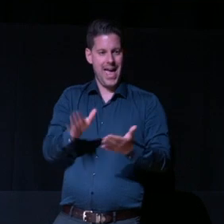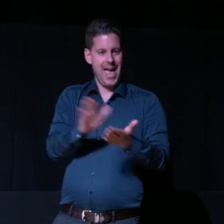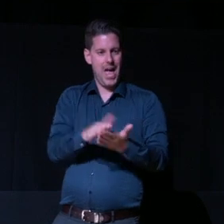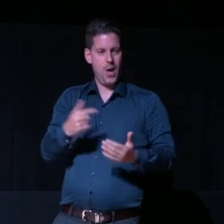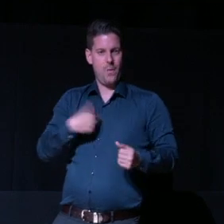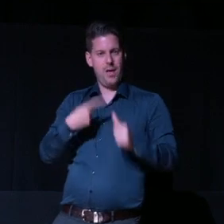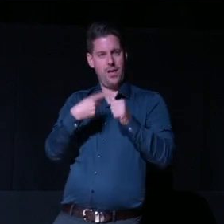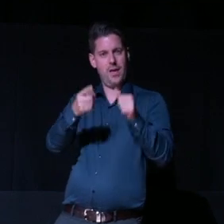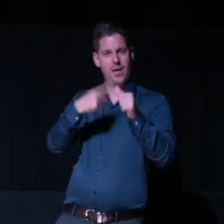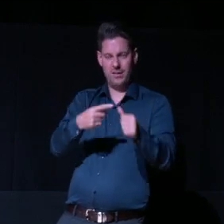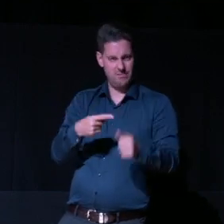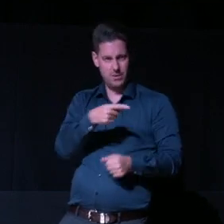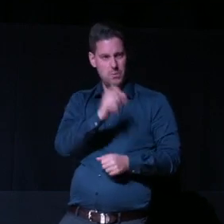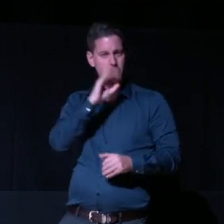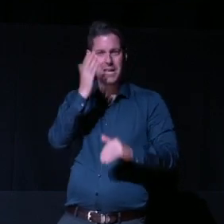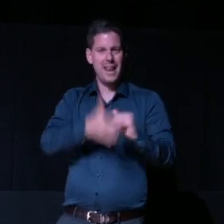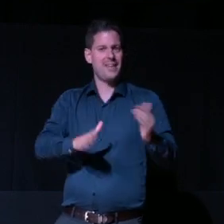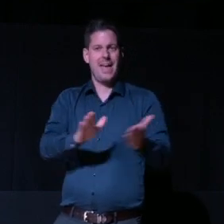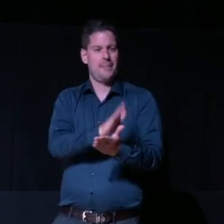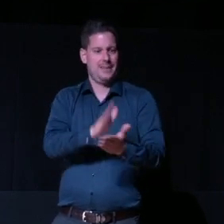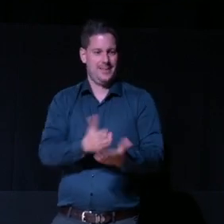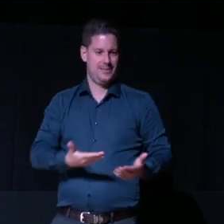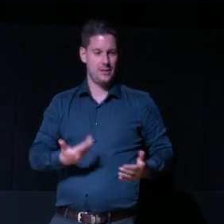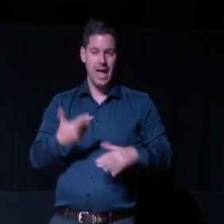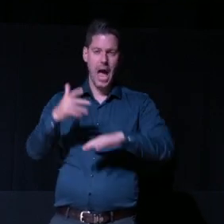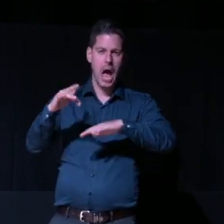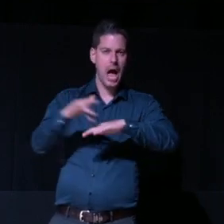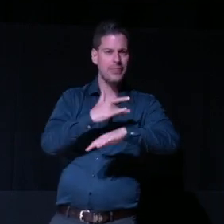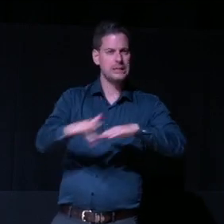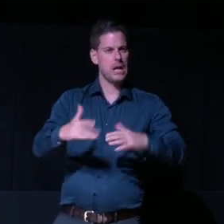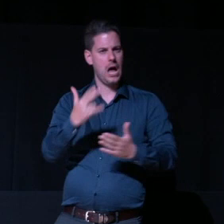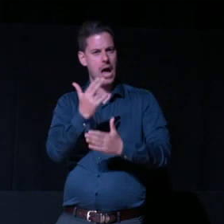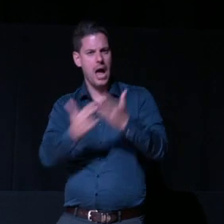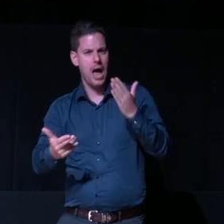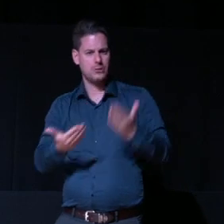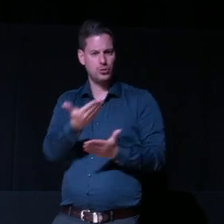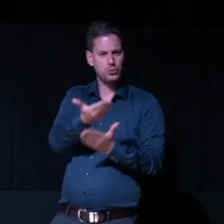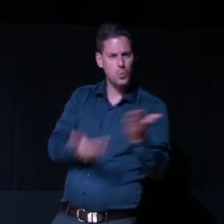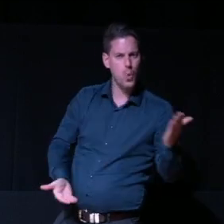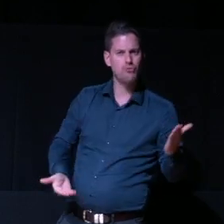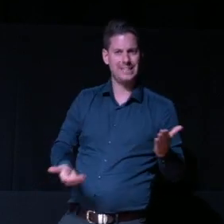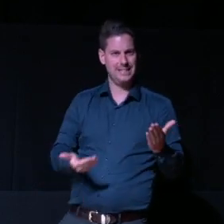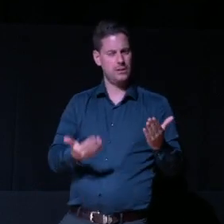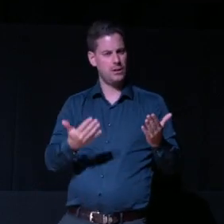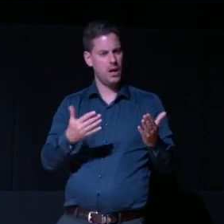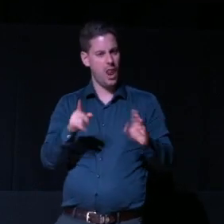The point of art and theatre and storytelling is to yes, hold a mirror back at society